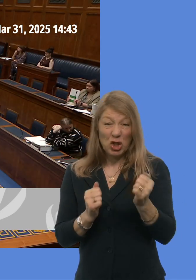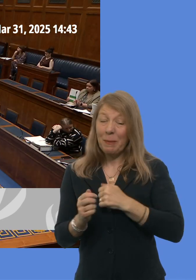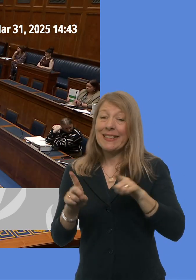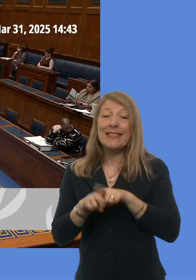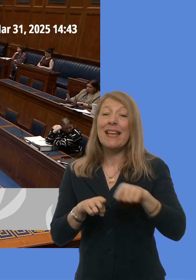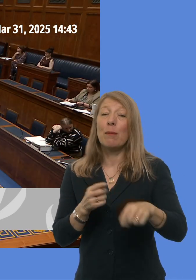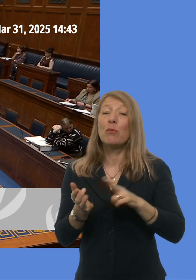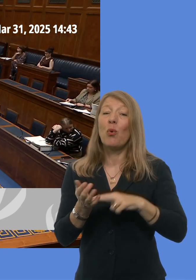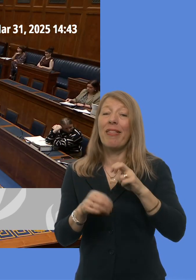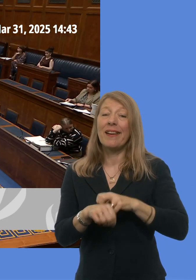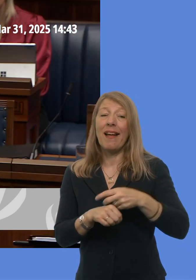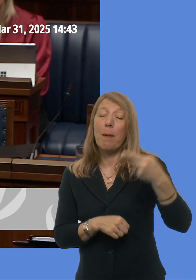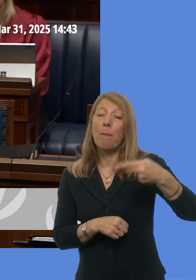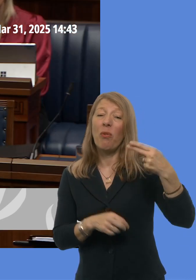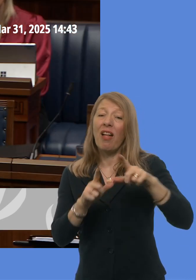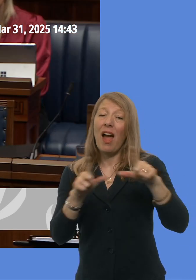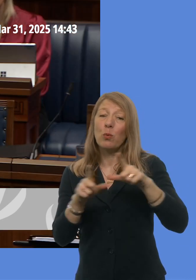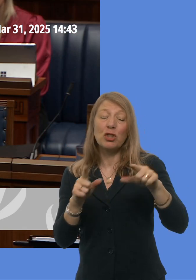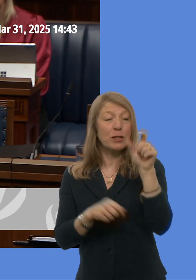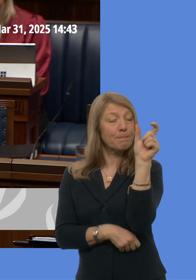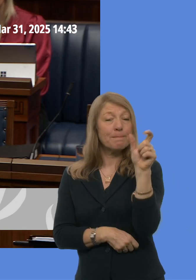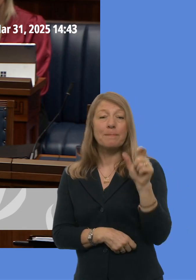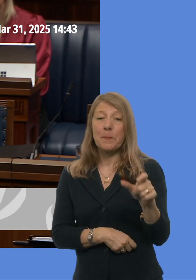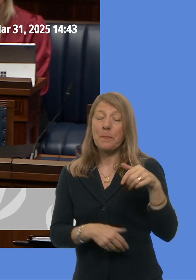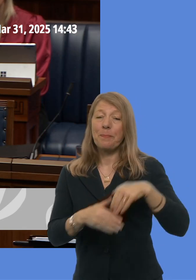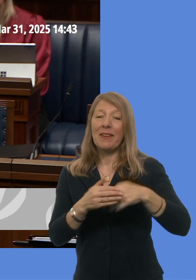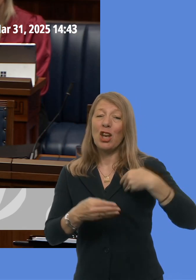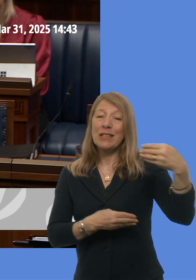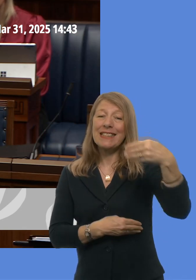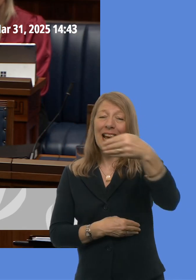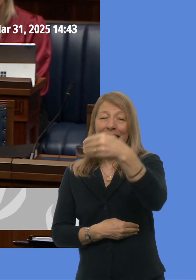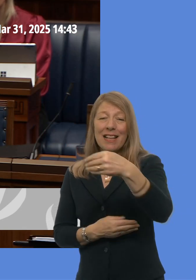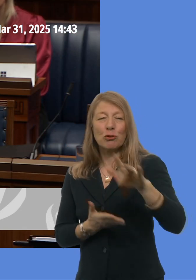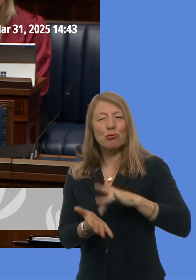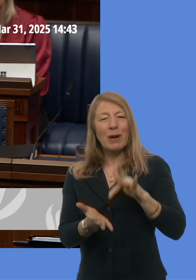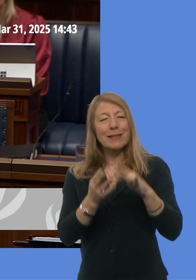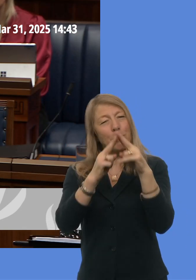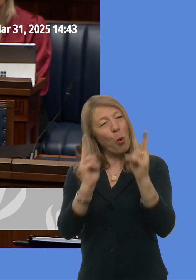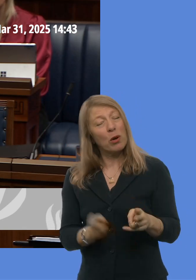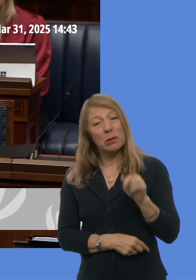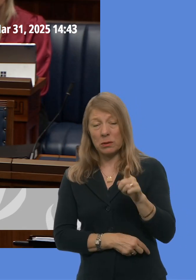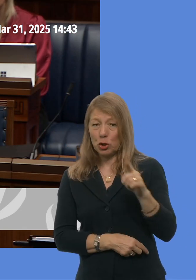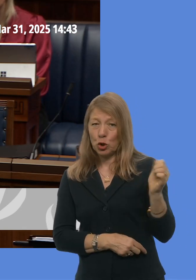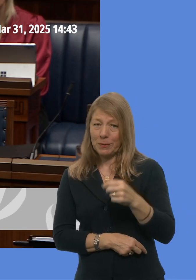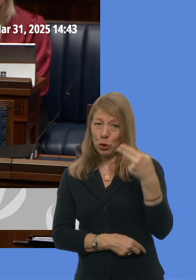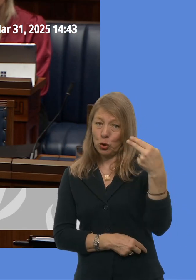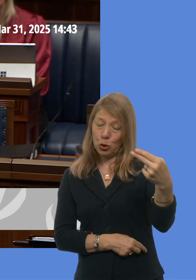I think it is important that we ask questions about all of these issues. It is very unclear about the decision that has been made.